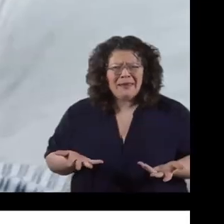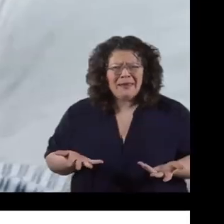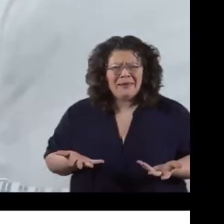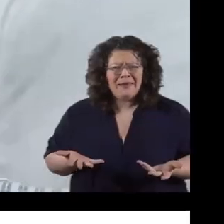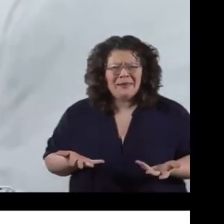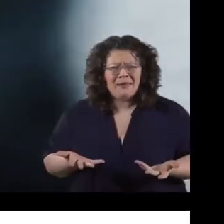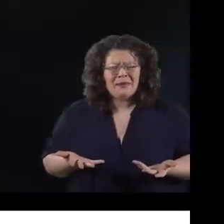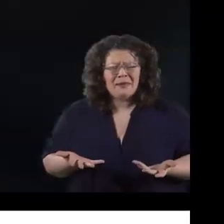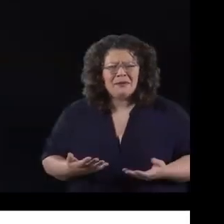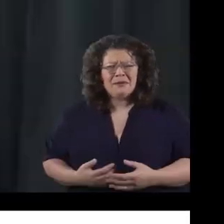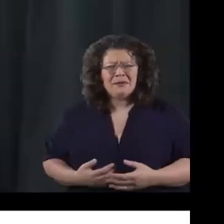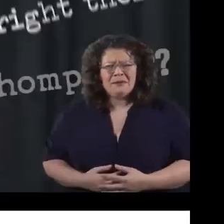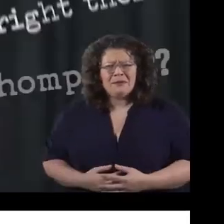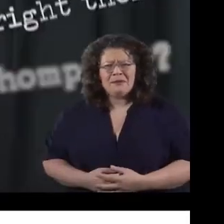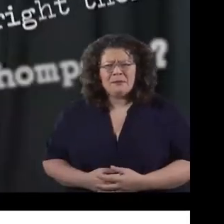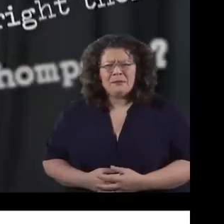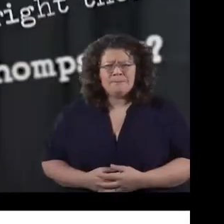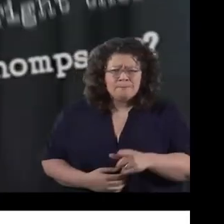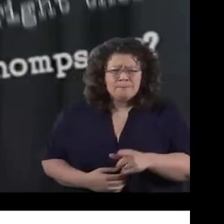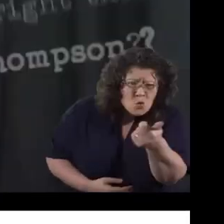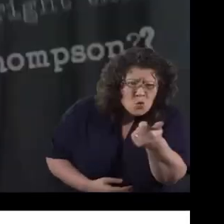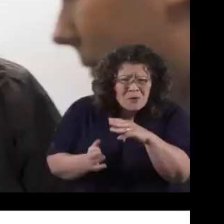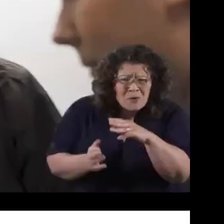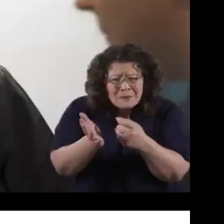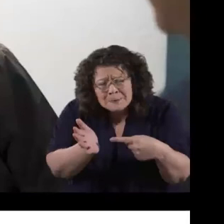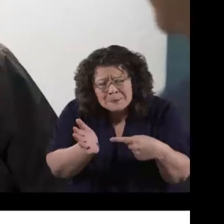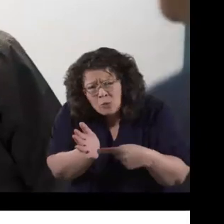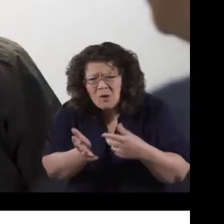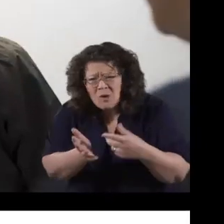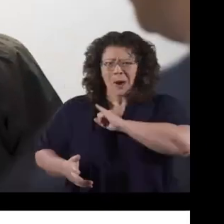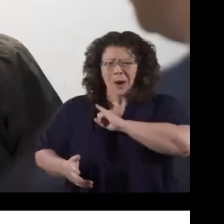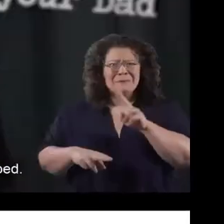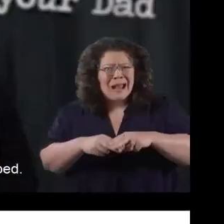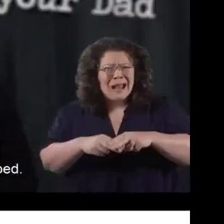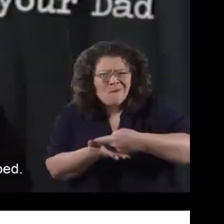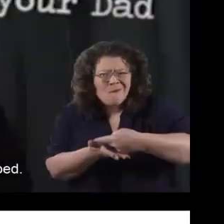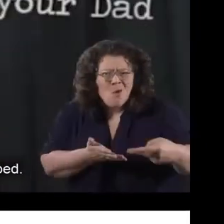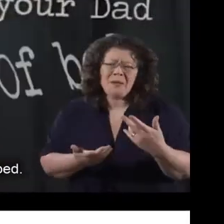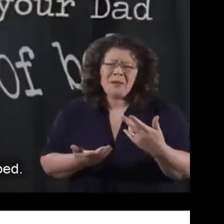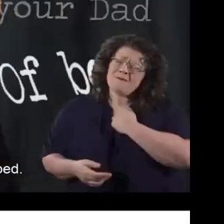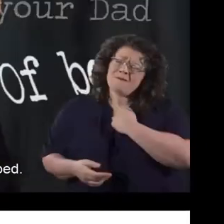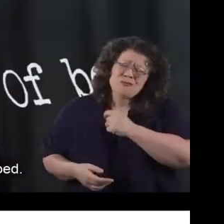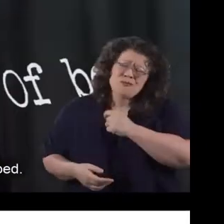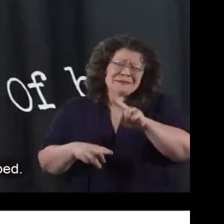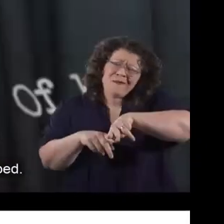From i'm. gone. When we moved over to Steve take back the Caribbean.